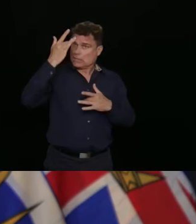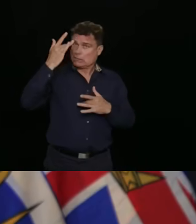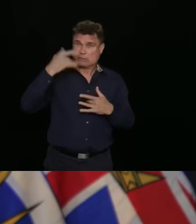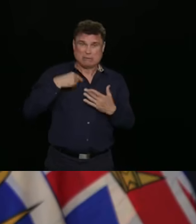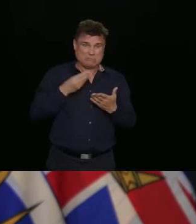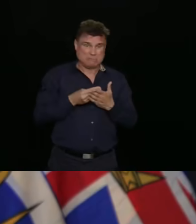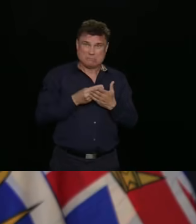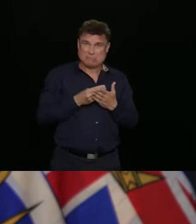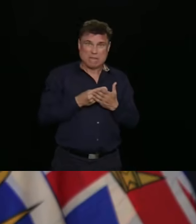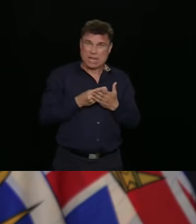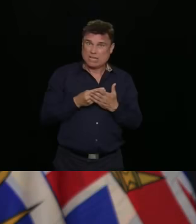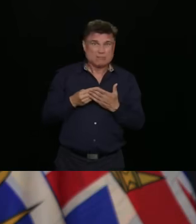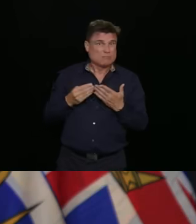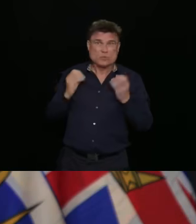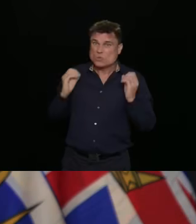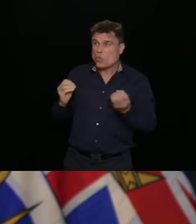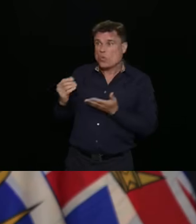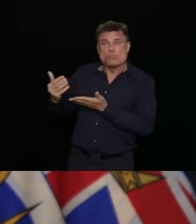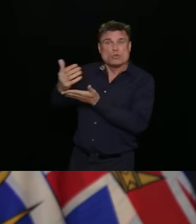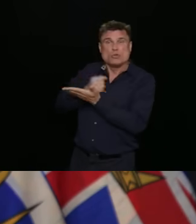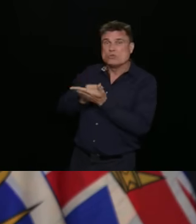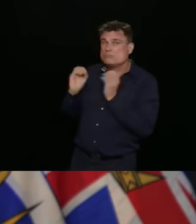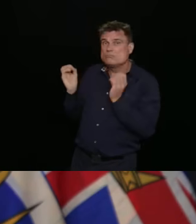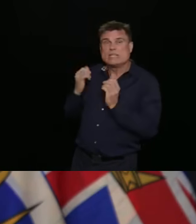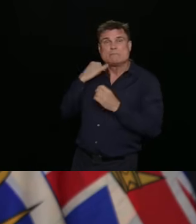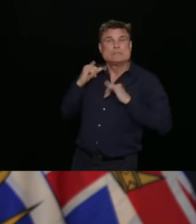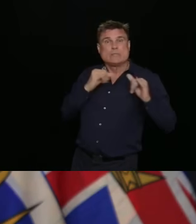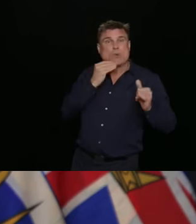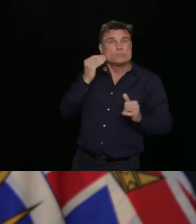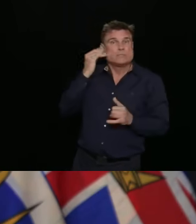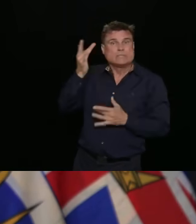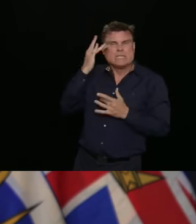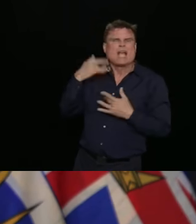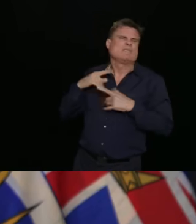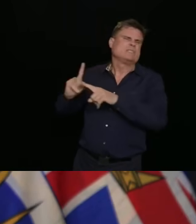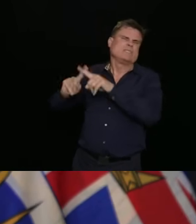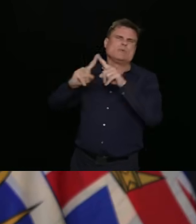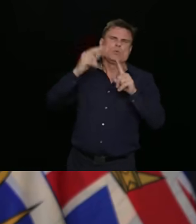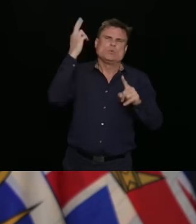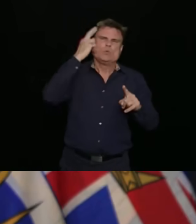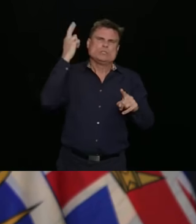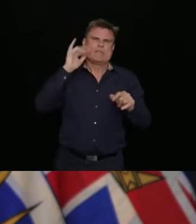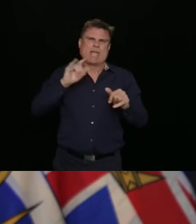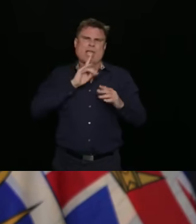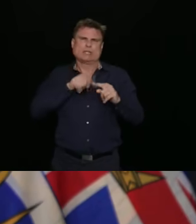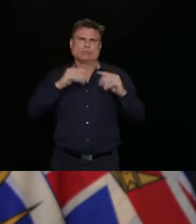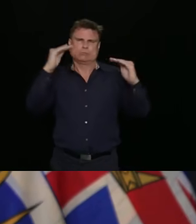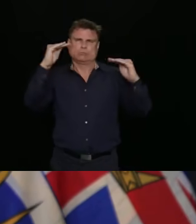If we are somebody who's been exposed, we do need to take those measures to stay away from others